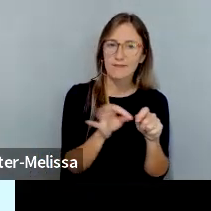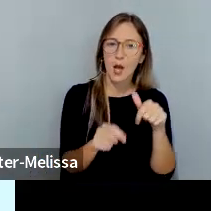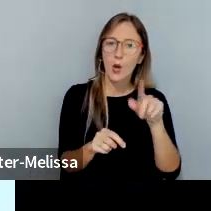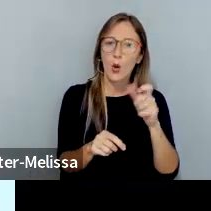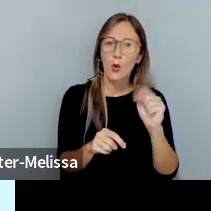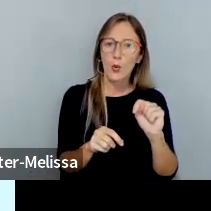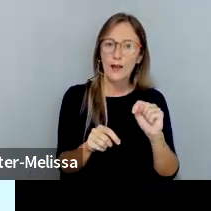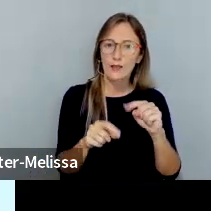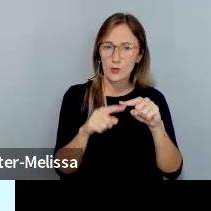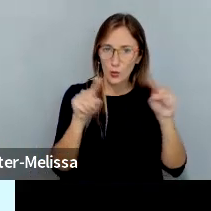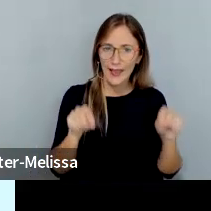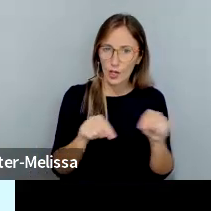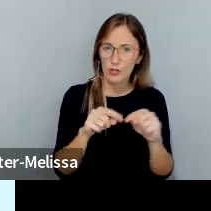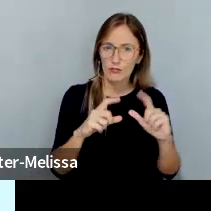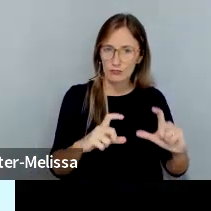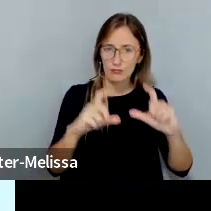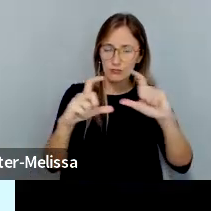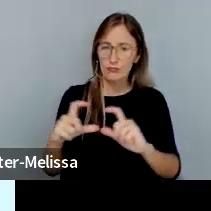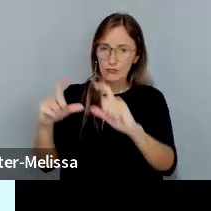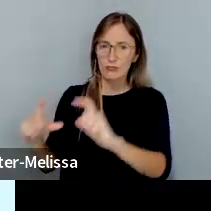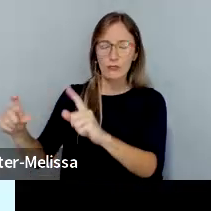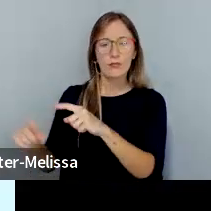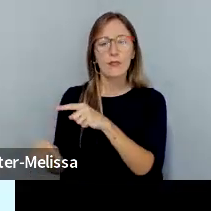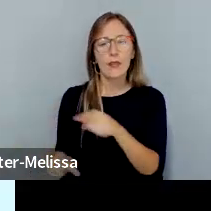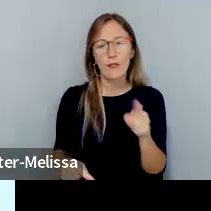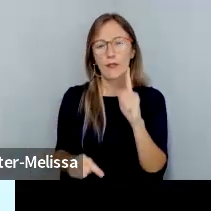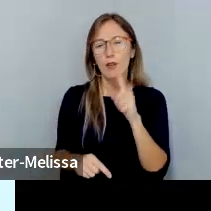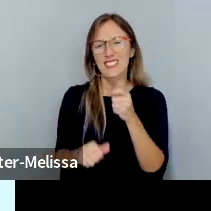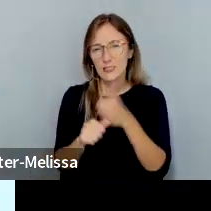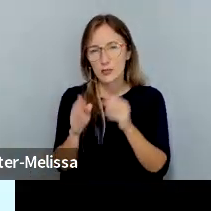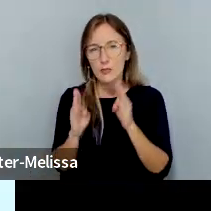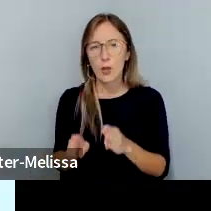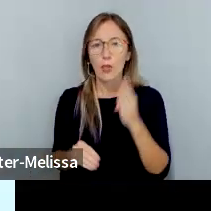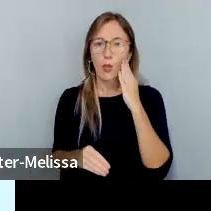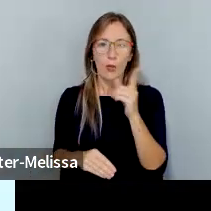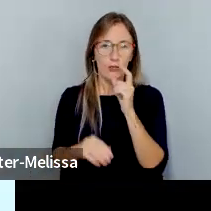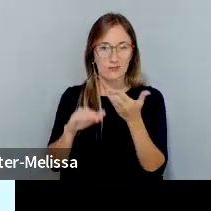of you have heard about the quilt or seen it. People made quilt squares